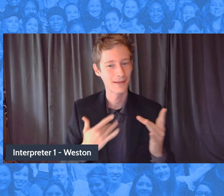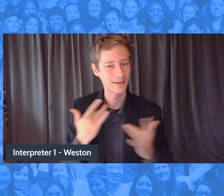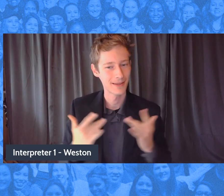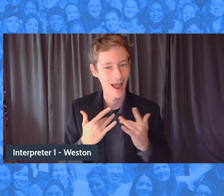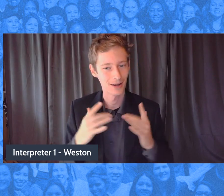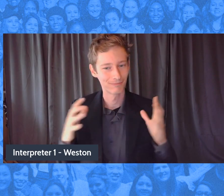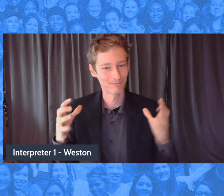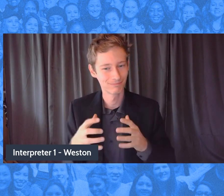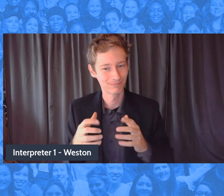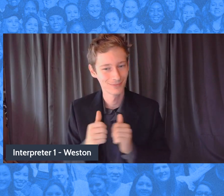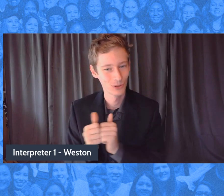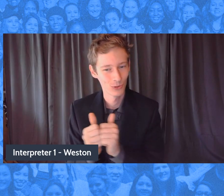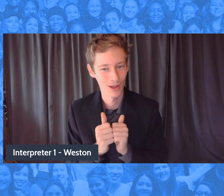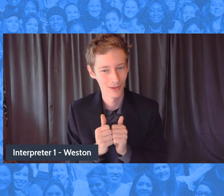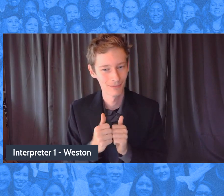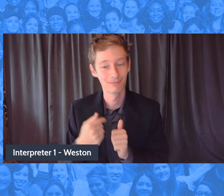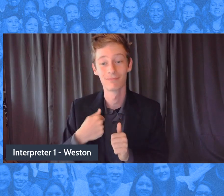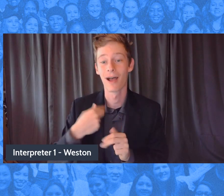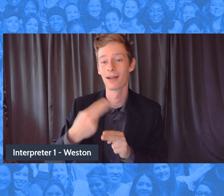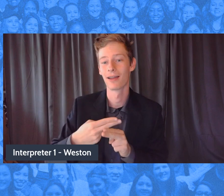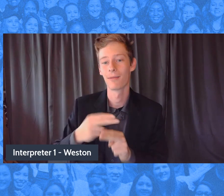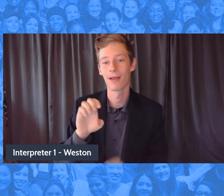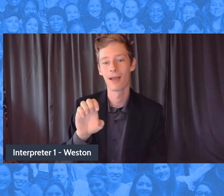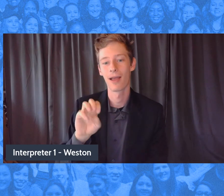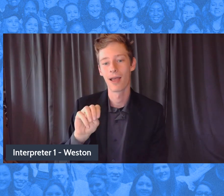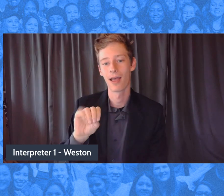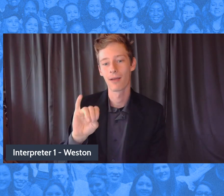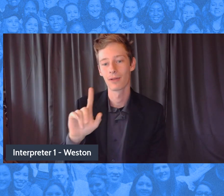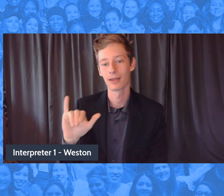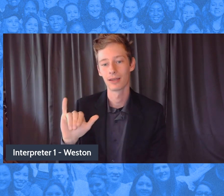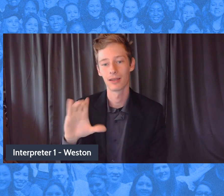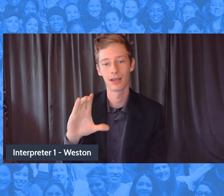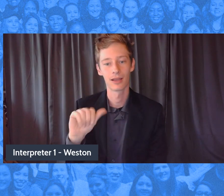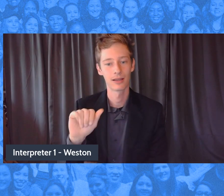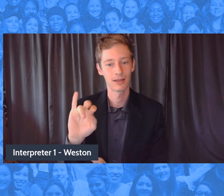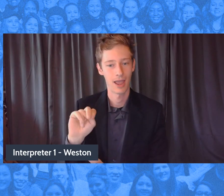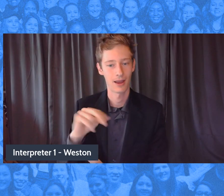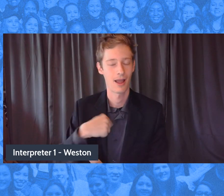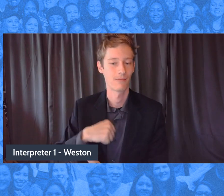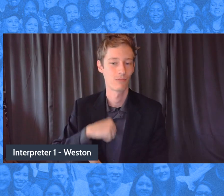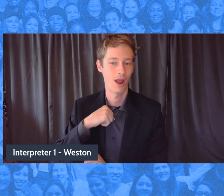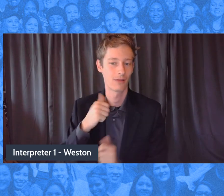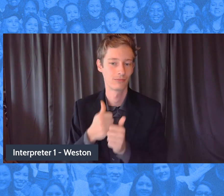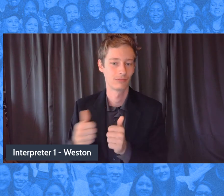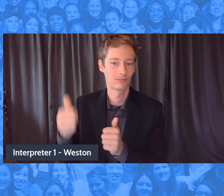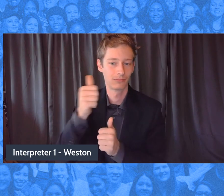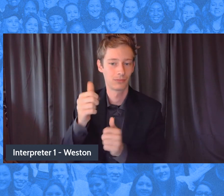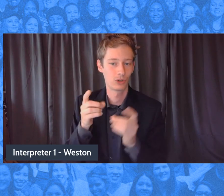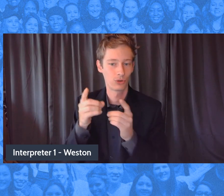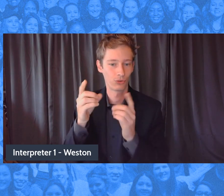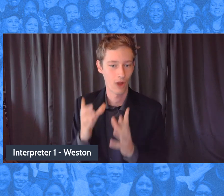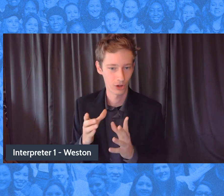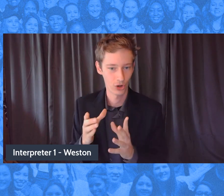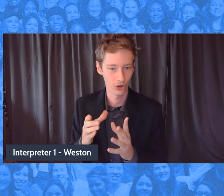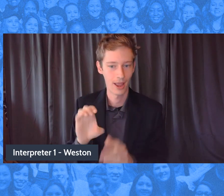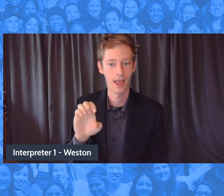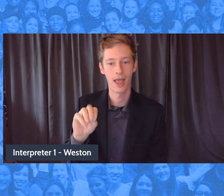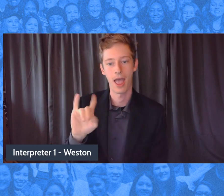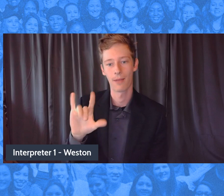My name is Emily Cain. I'm proud to be the Executive Director of EMILY's List. My pronouns are she/her.